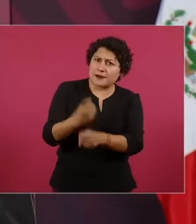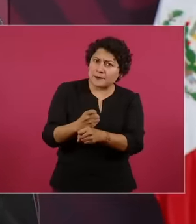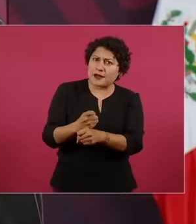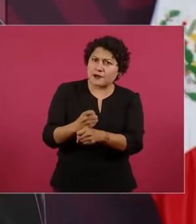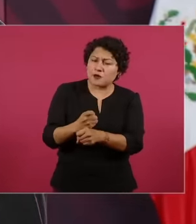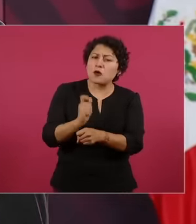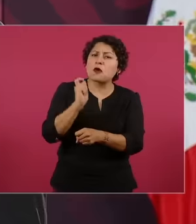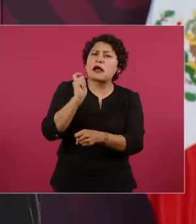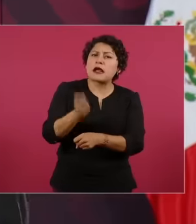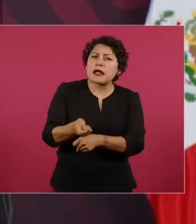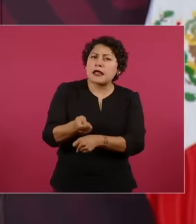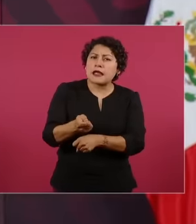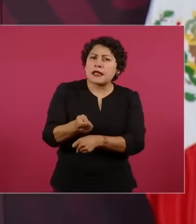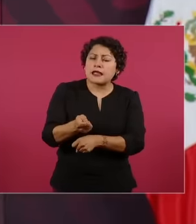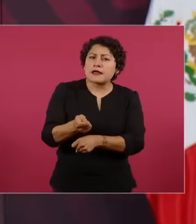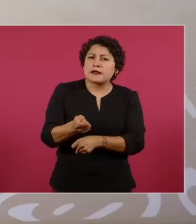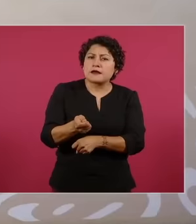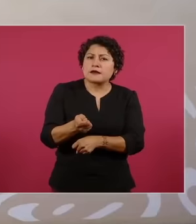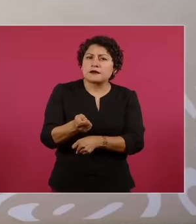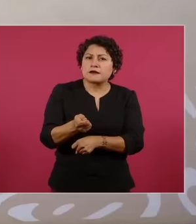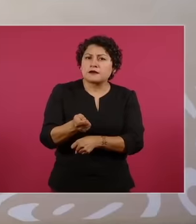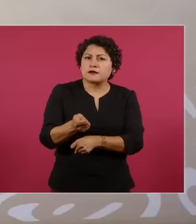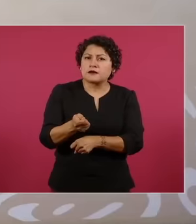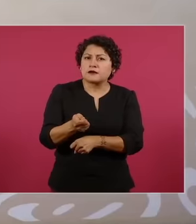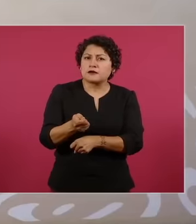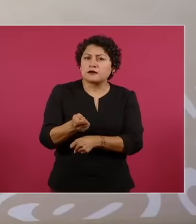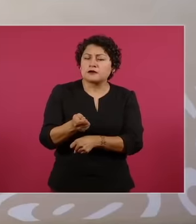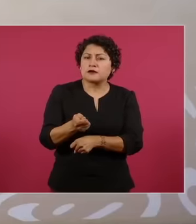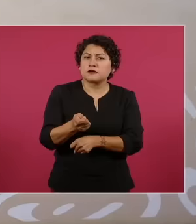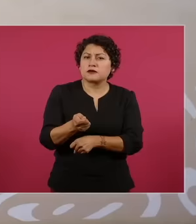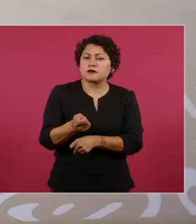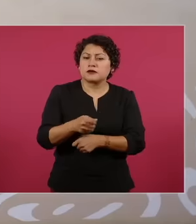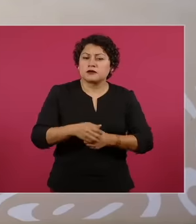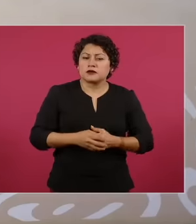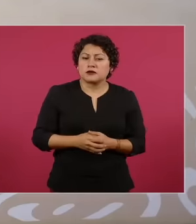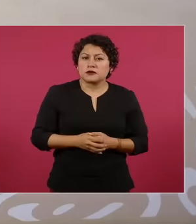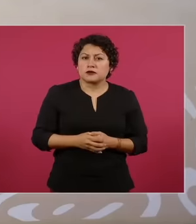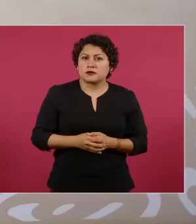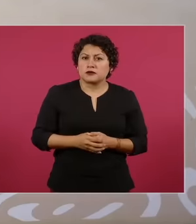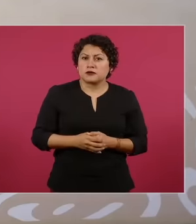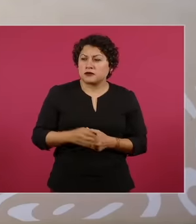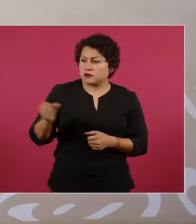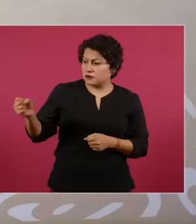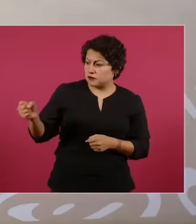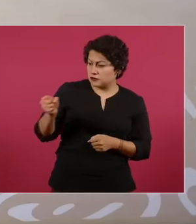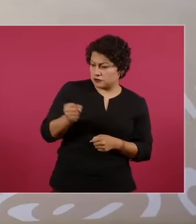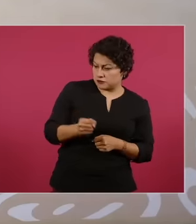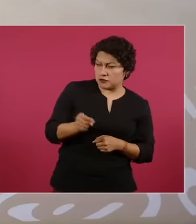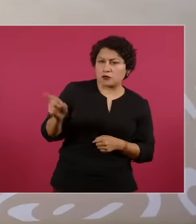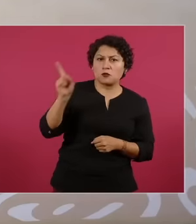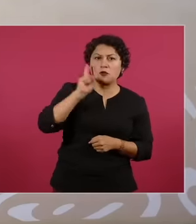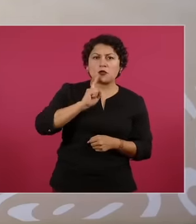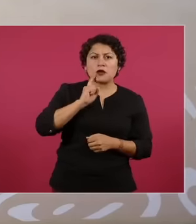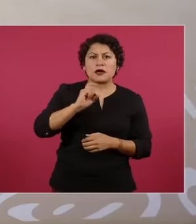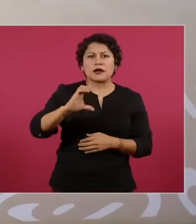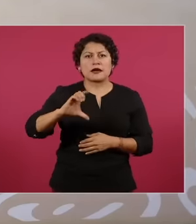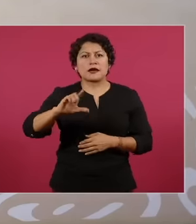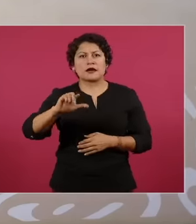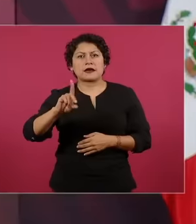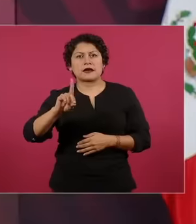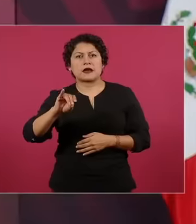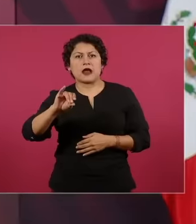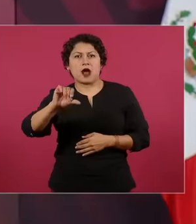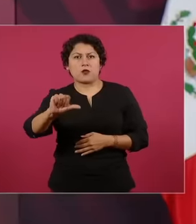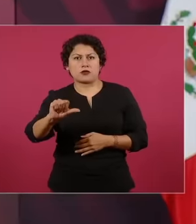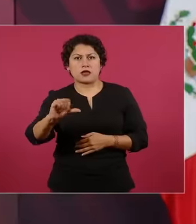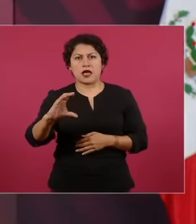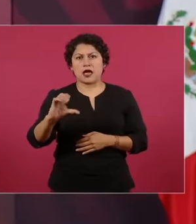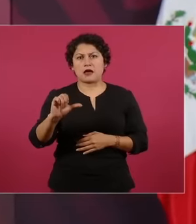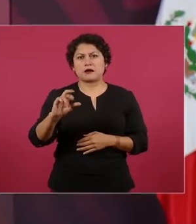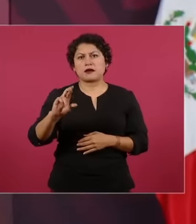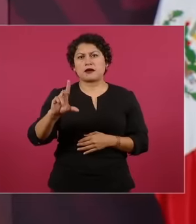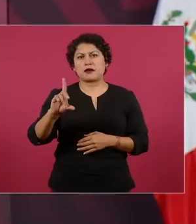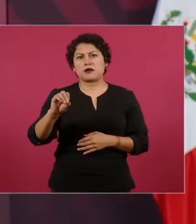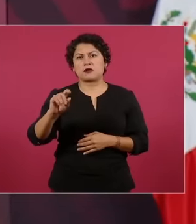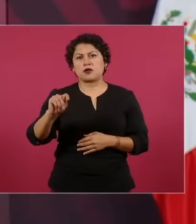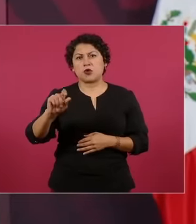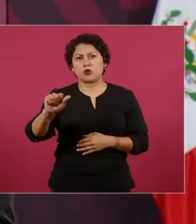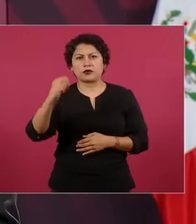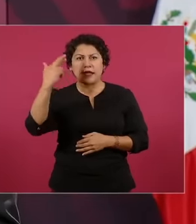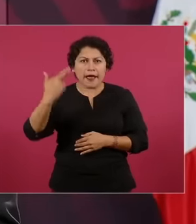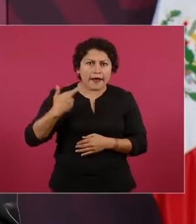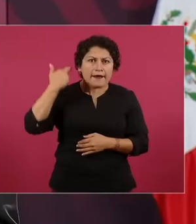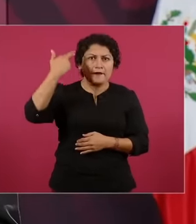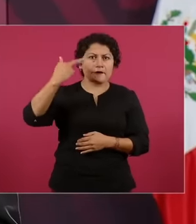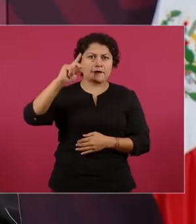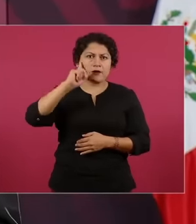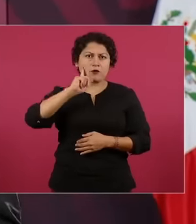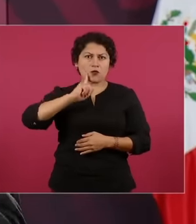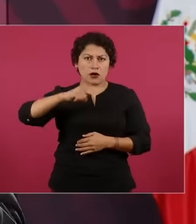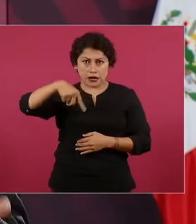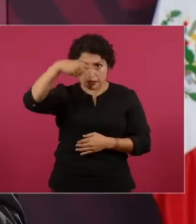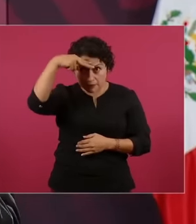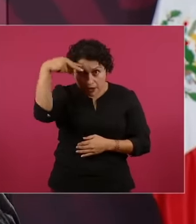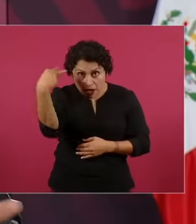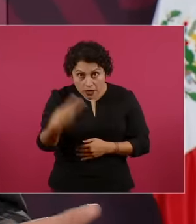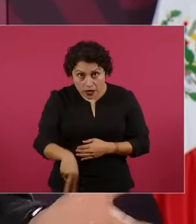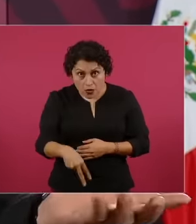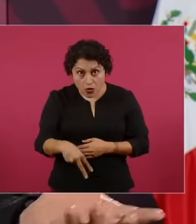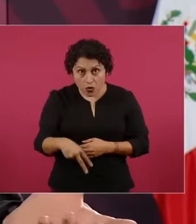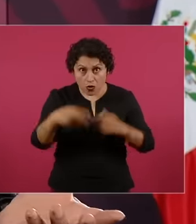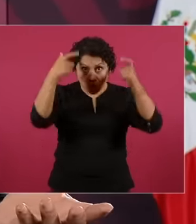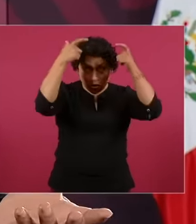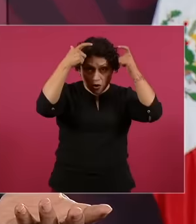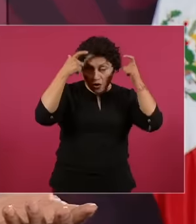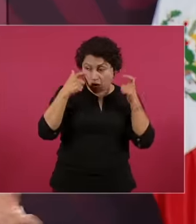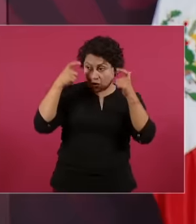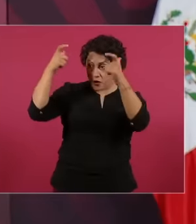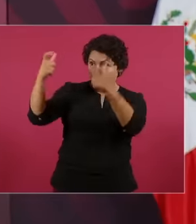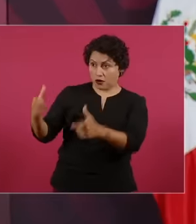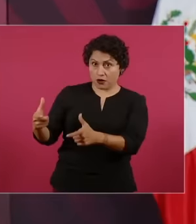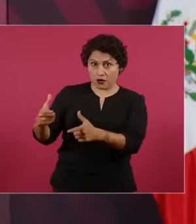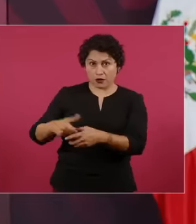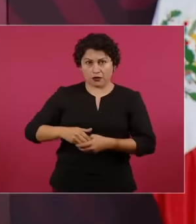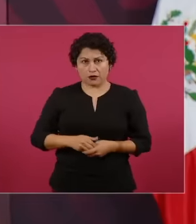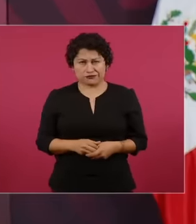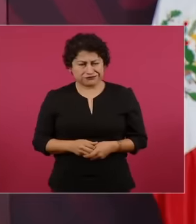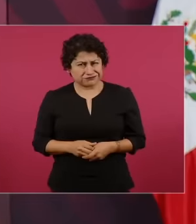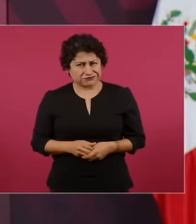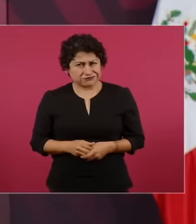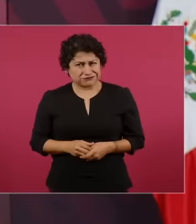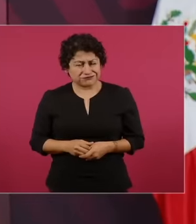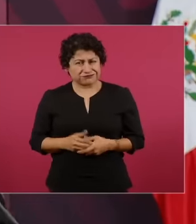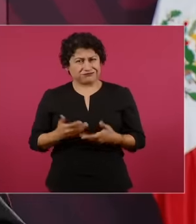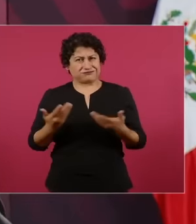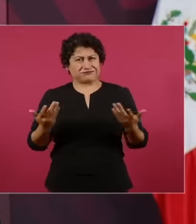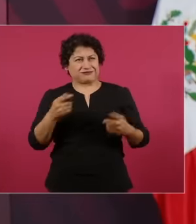this Claudia Carlota, the queen of Mexico. So how did she realize that this was ridiculous,